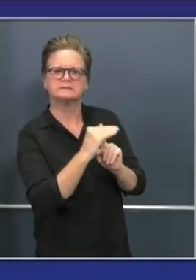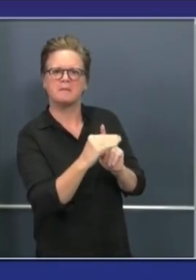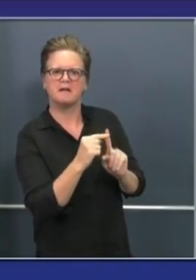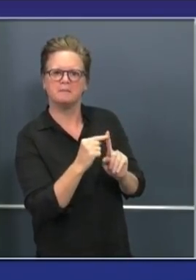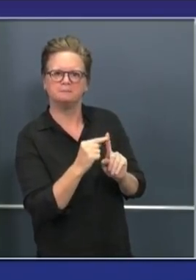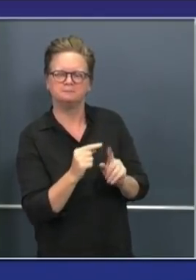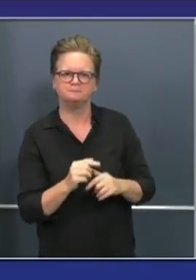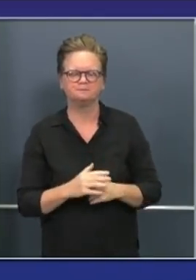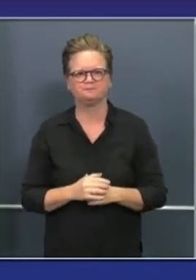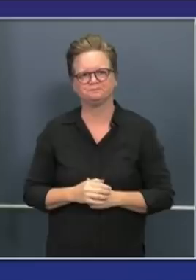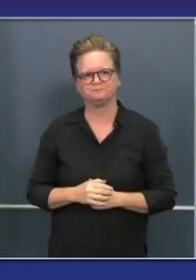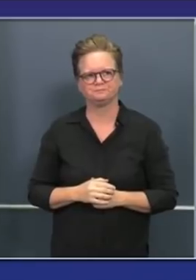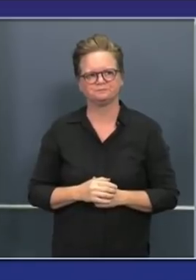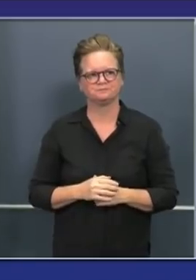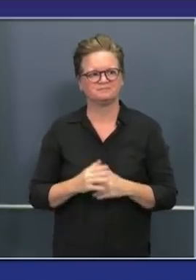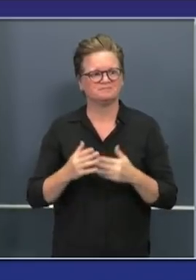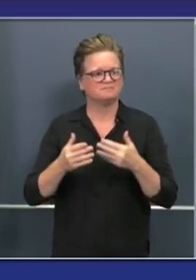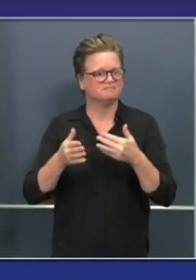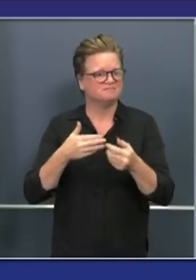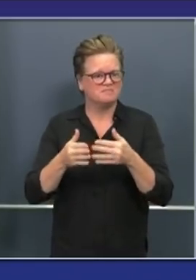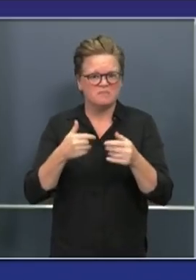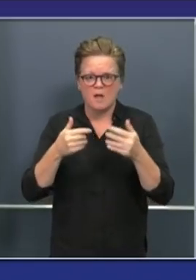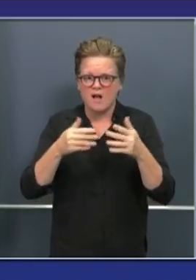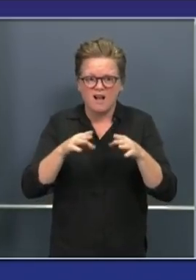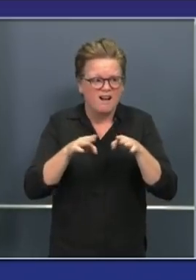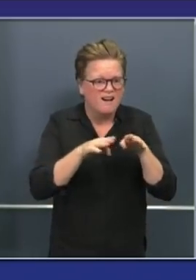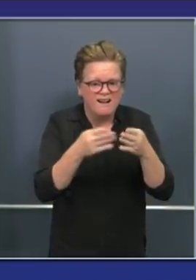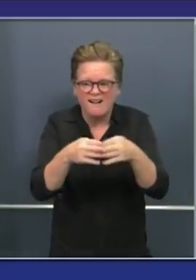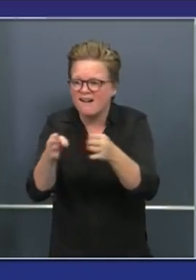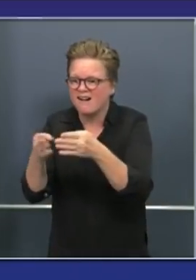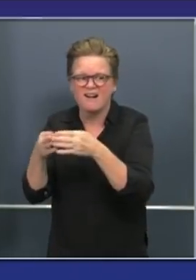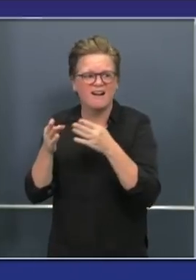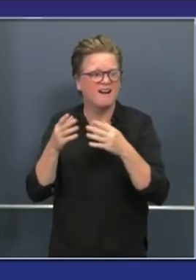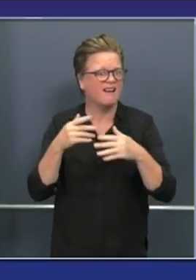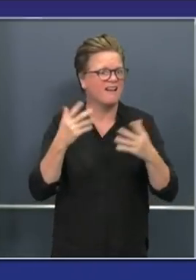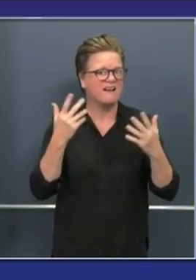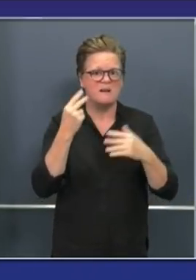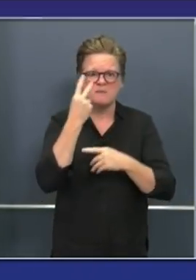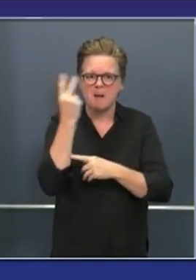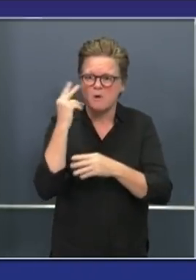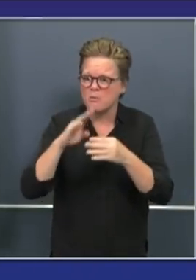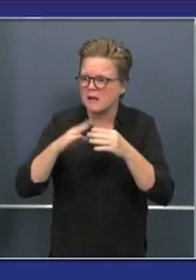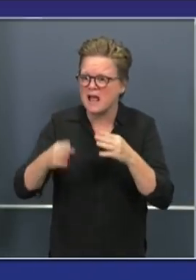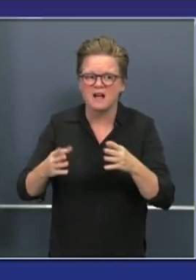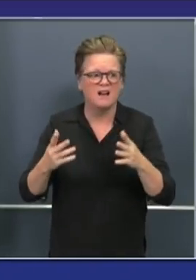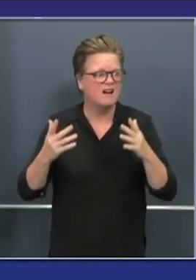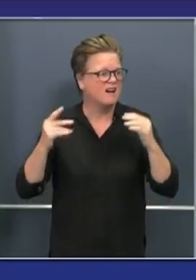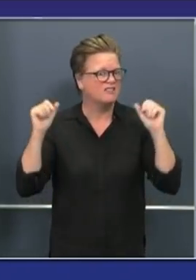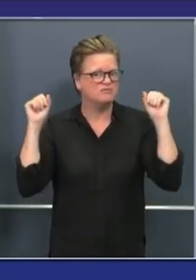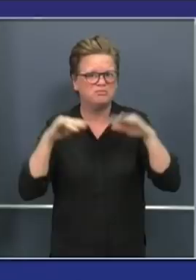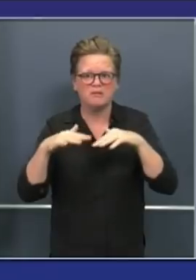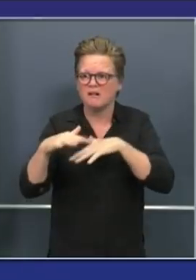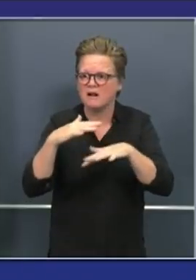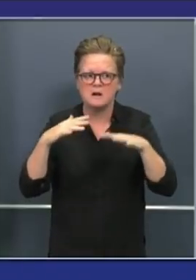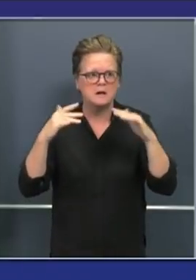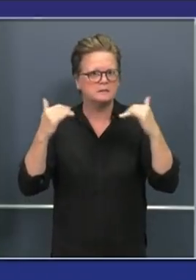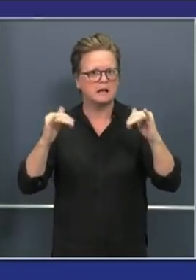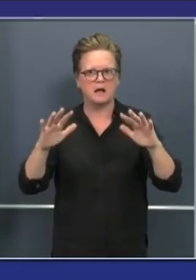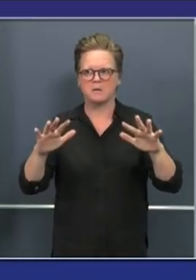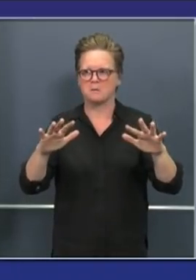ARE ENCOURAGING, THOUGH, NONETHELESS, WE WANT TO SEE THESE NUMBERS DECLINE AND, AGAIN, I'LL GET TO THAT IN A